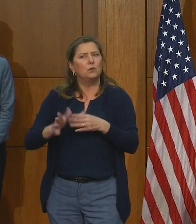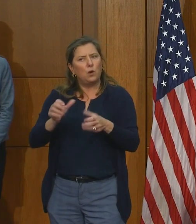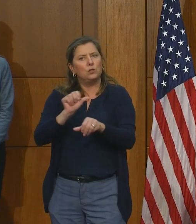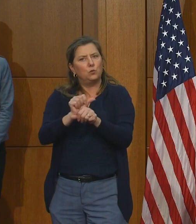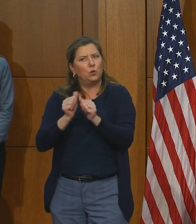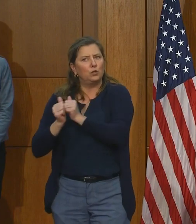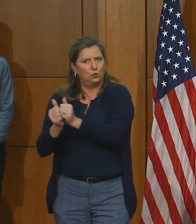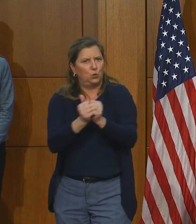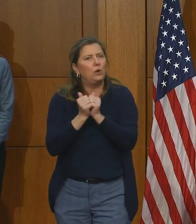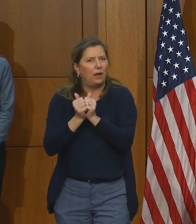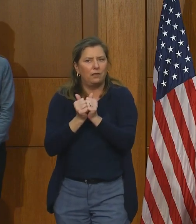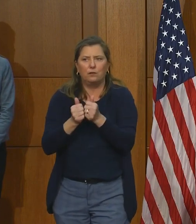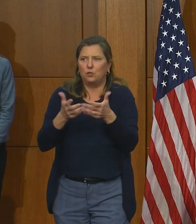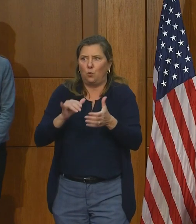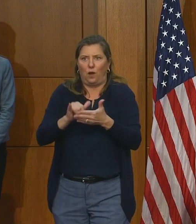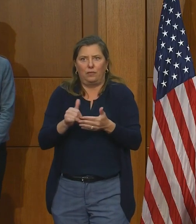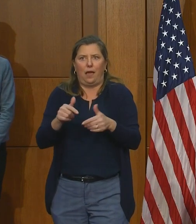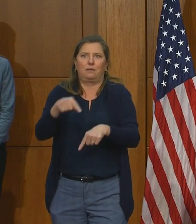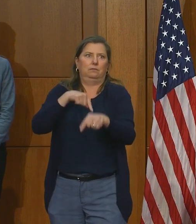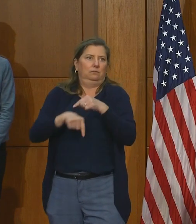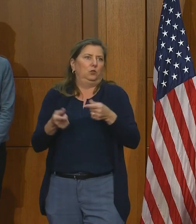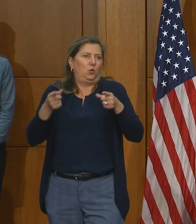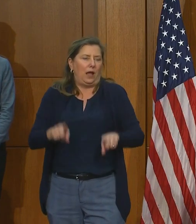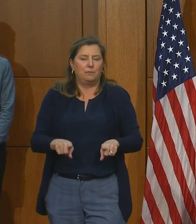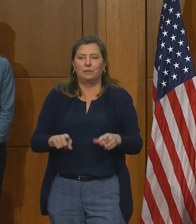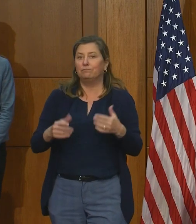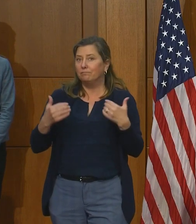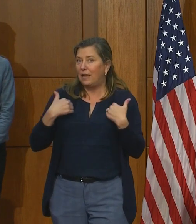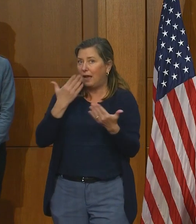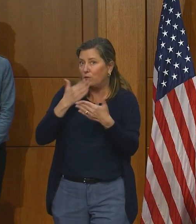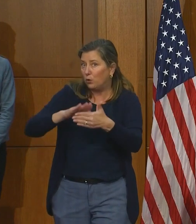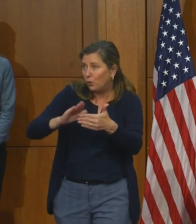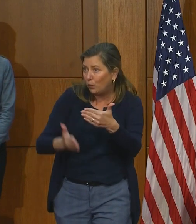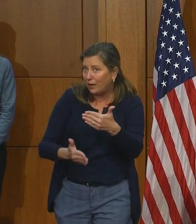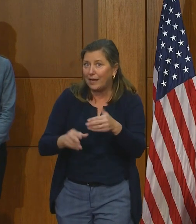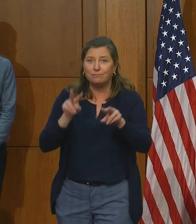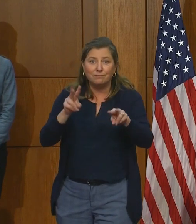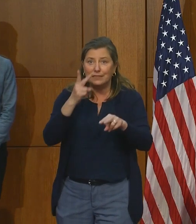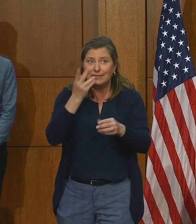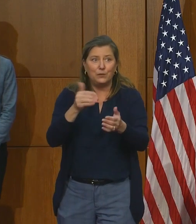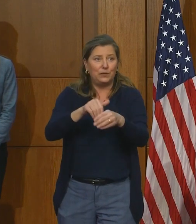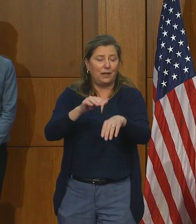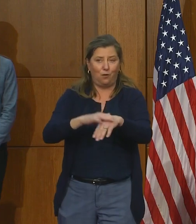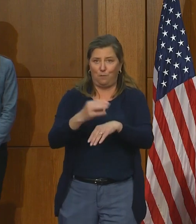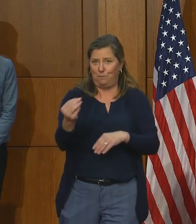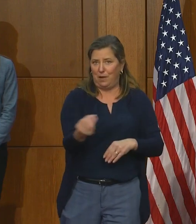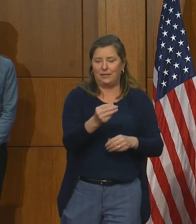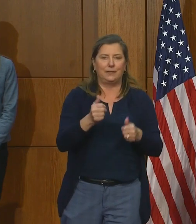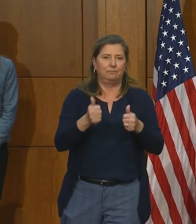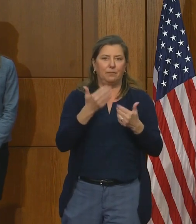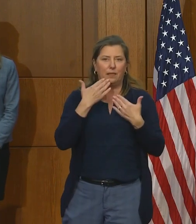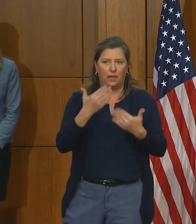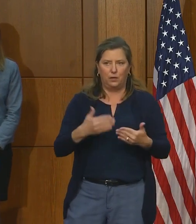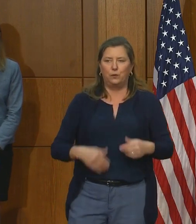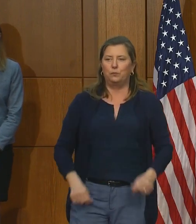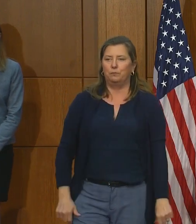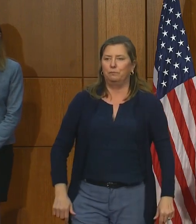THE LIGHT WE NEED IS AS AS AND ISSUE IS HAVE TO GO BACK TO WHERE WE'VE BEEN TO LET'S WORK